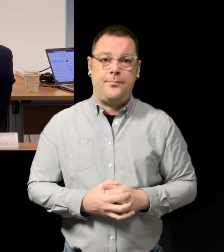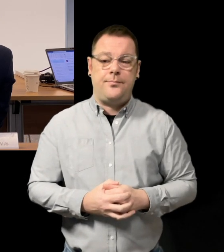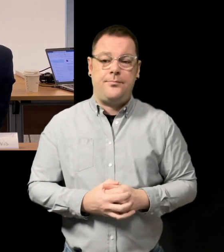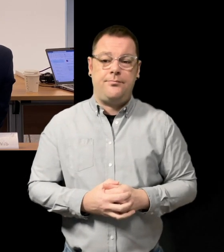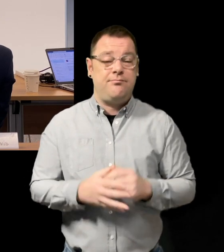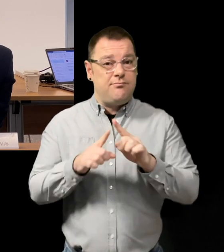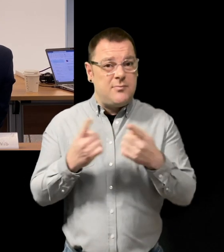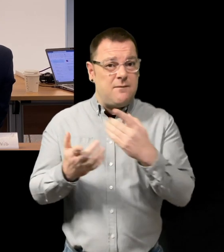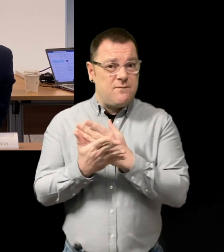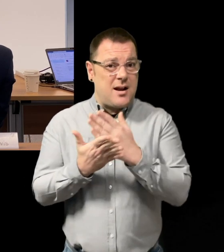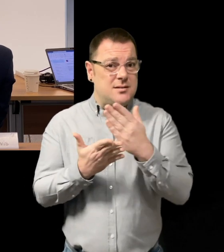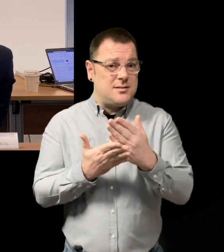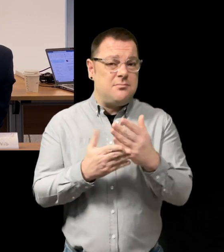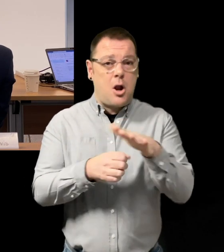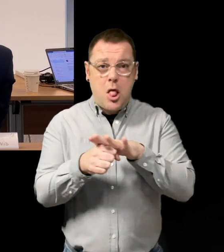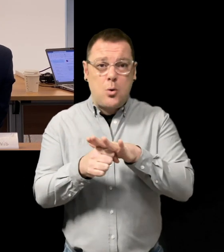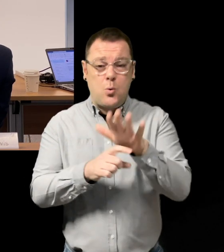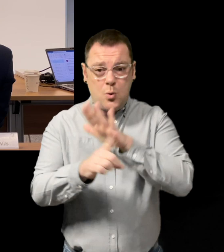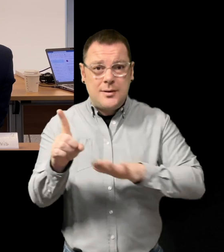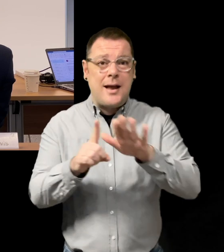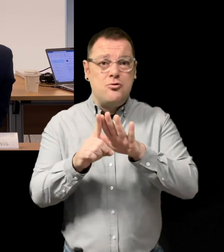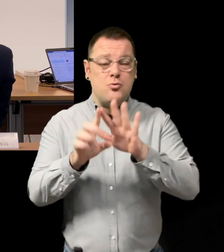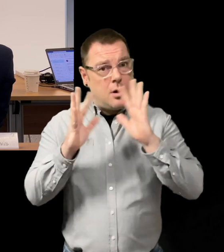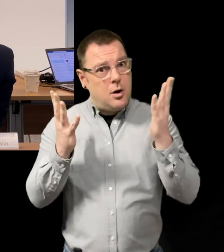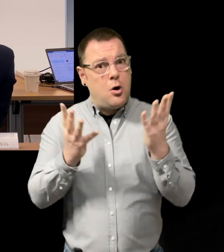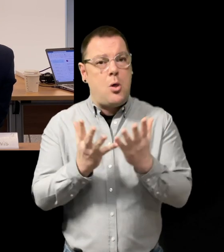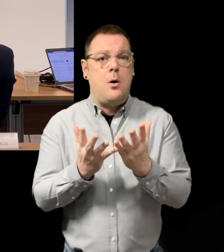There are many factors in this local, national and indeed global.